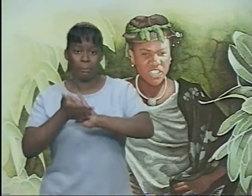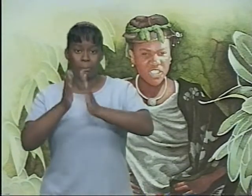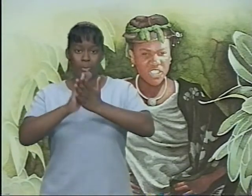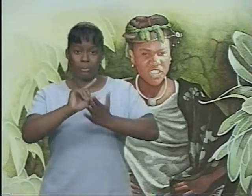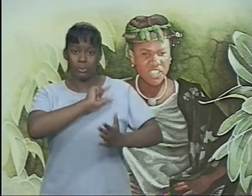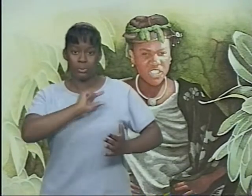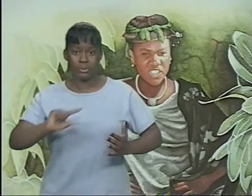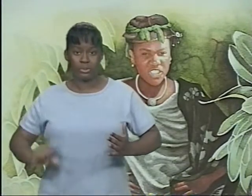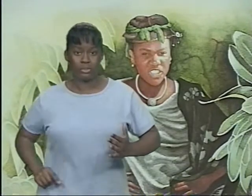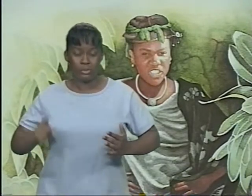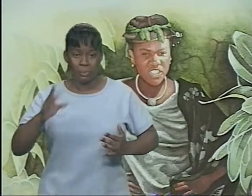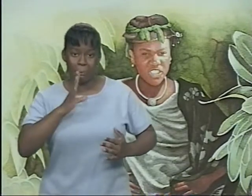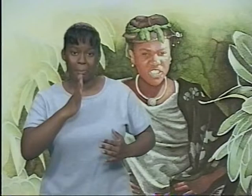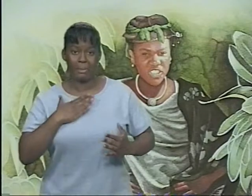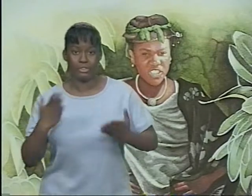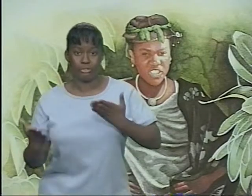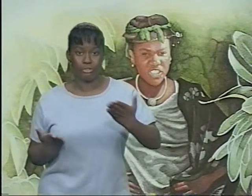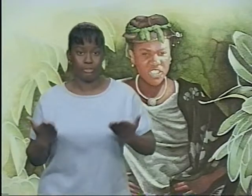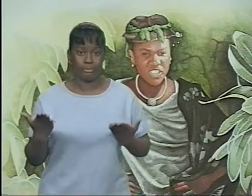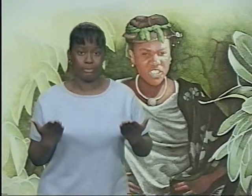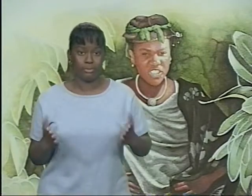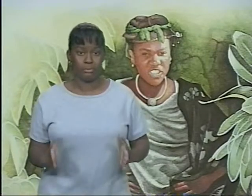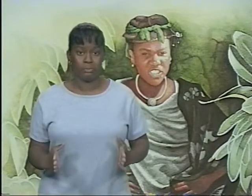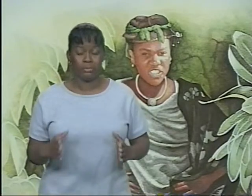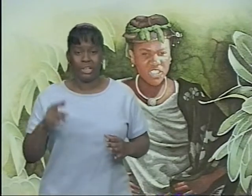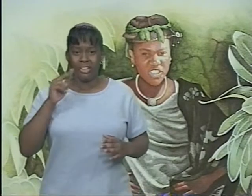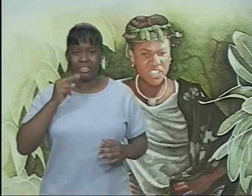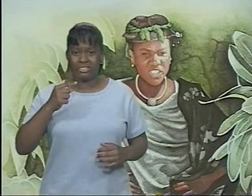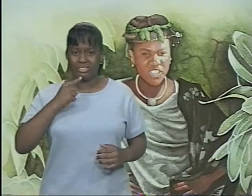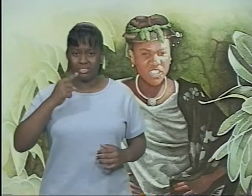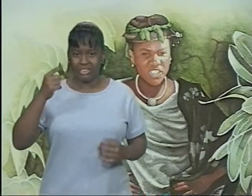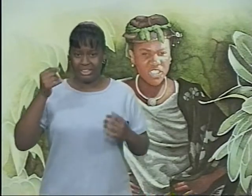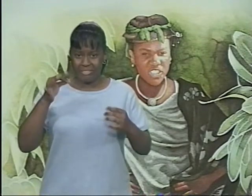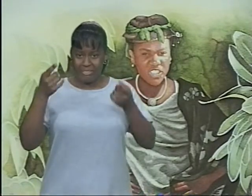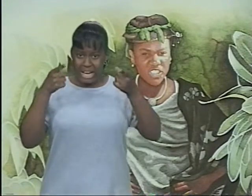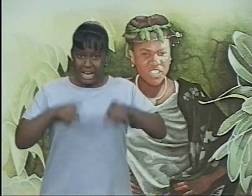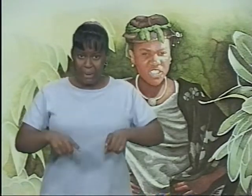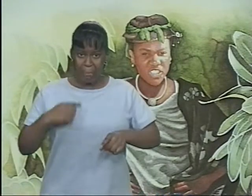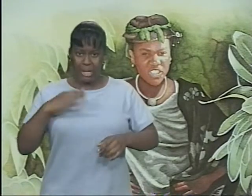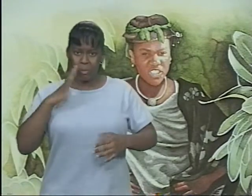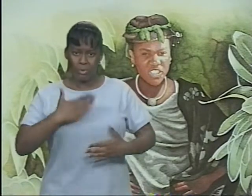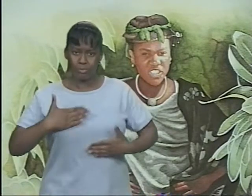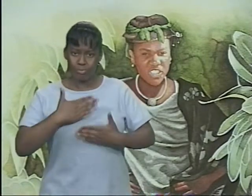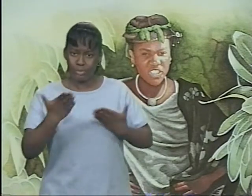back was turned, and she had been heard to say, "Someday, Nyasha, I will be a queen ,